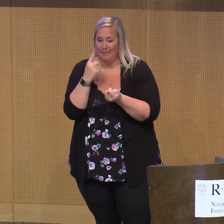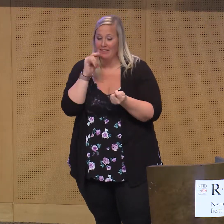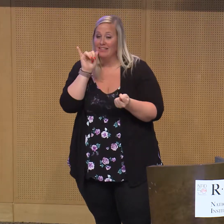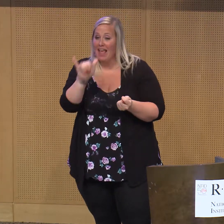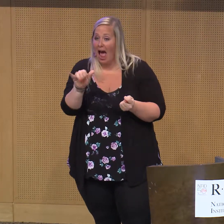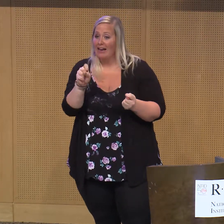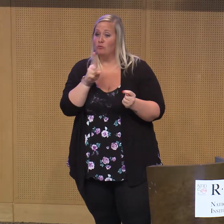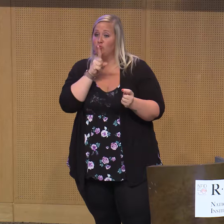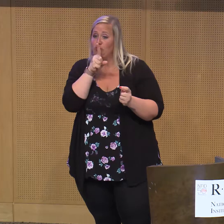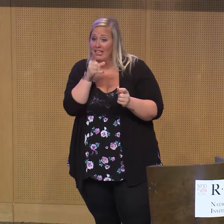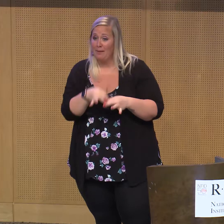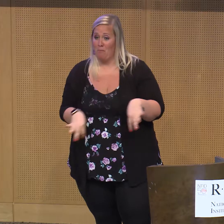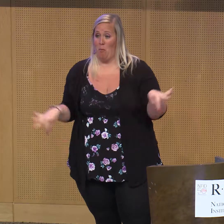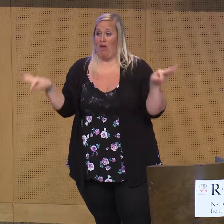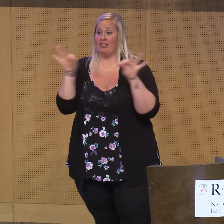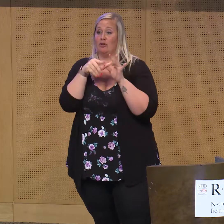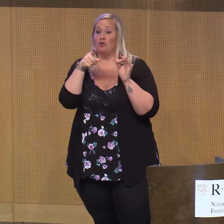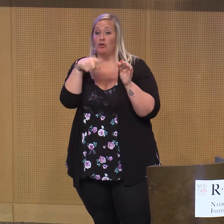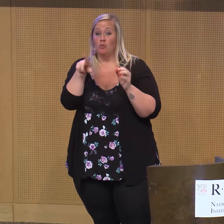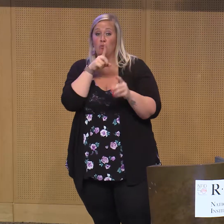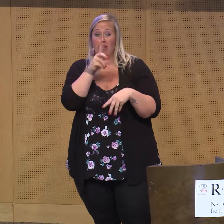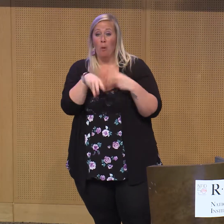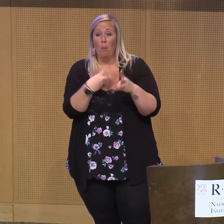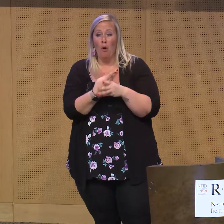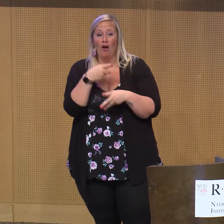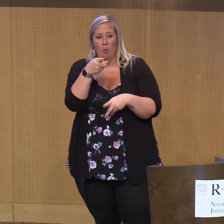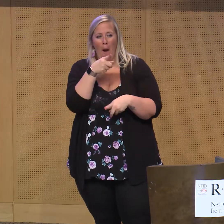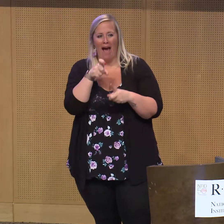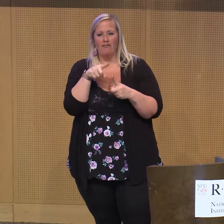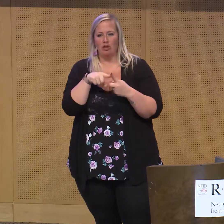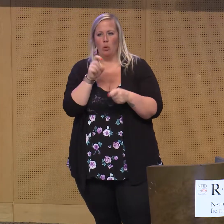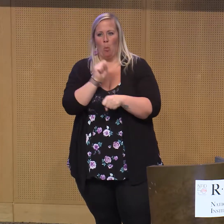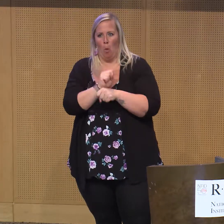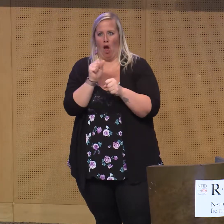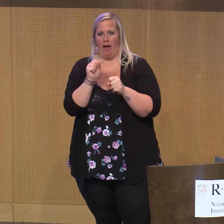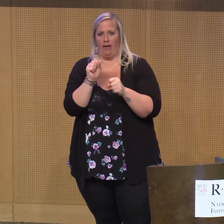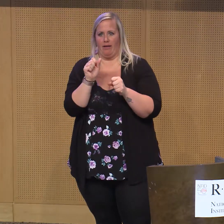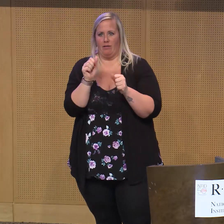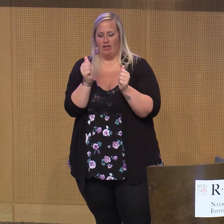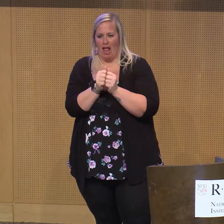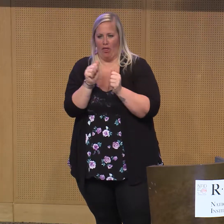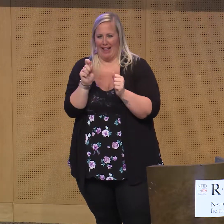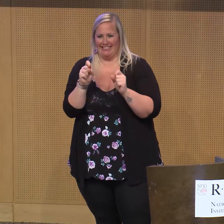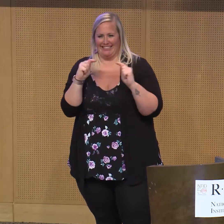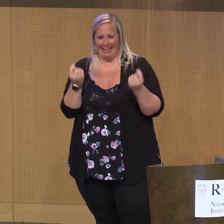as a team member, and that's really, really important for you because in the real world, you're going to have to